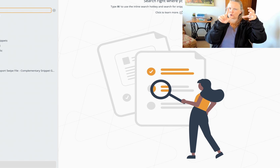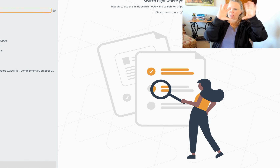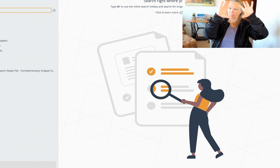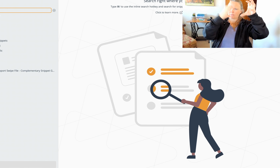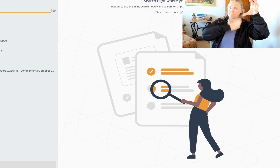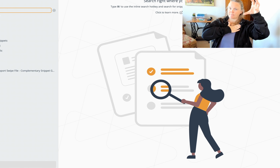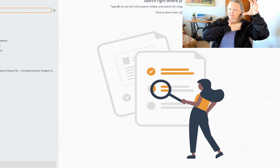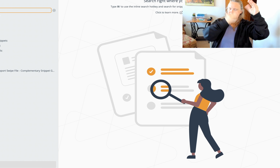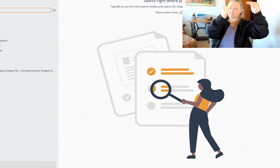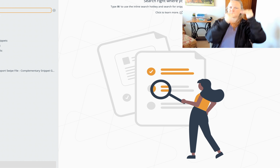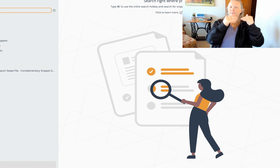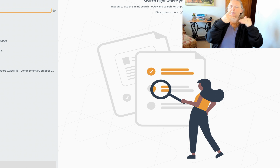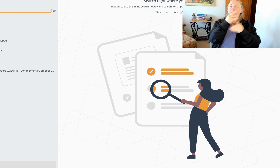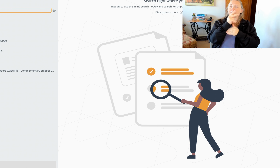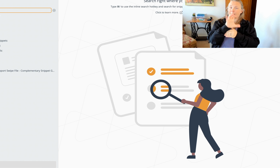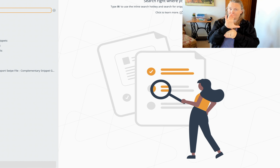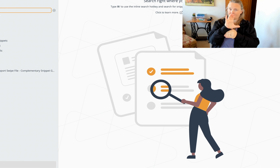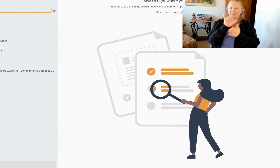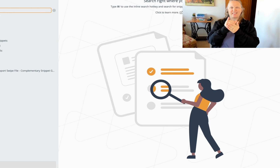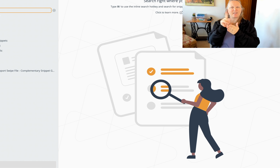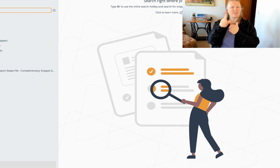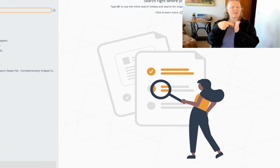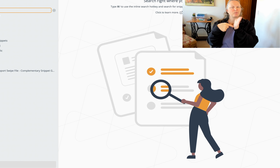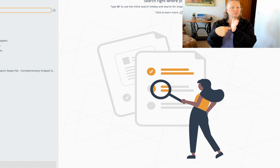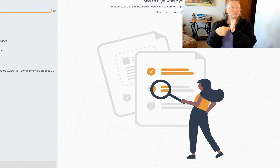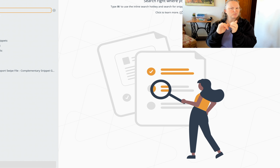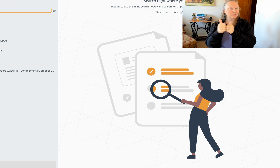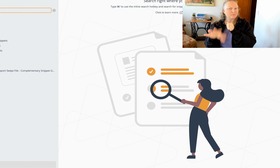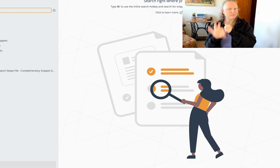public ones are ones that I can share with you later, how to find them.